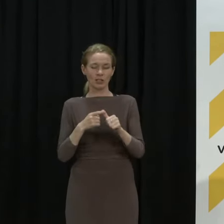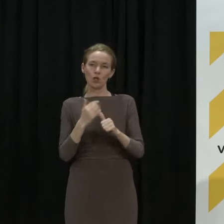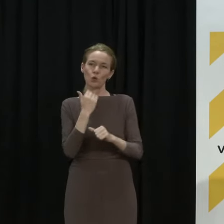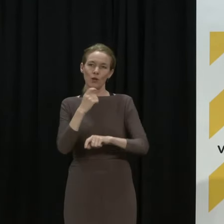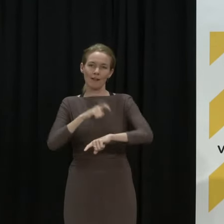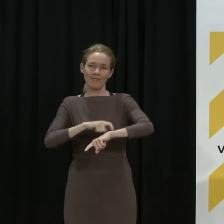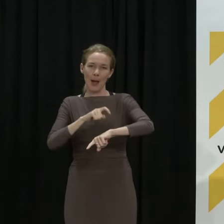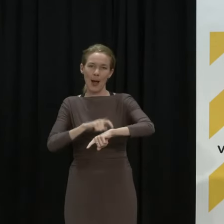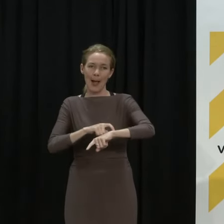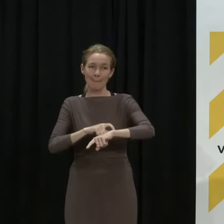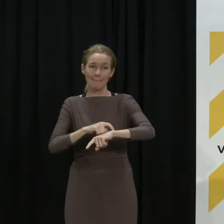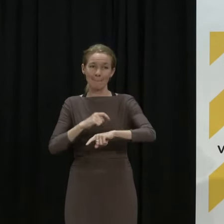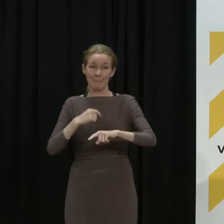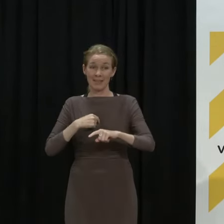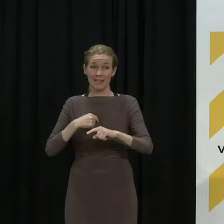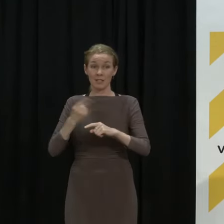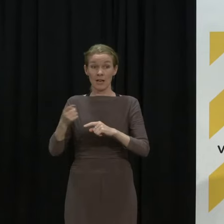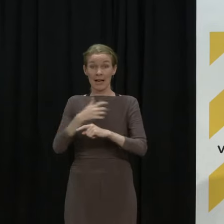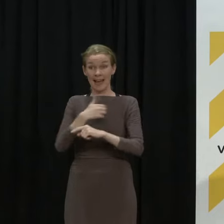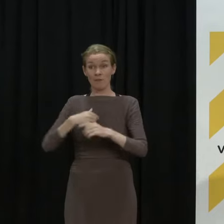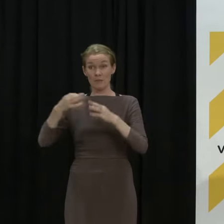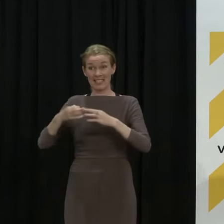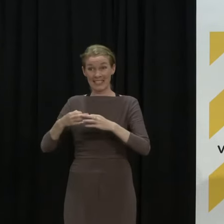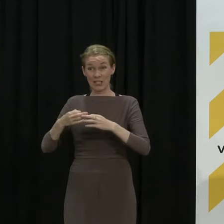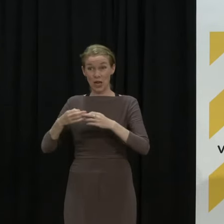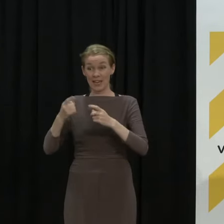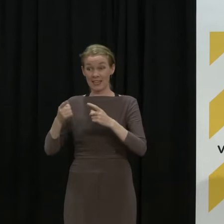I will let you have one more. Did you consult the sector? We did not consult the